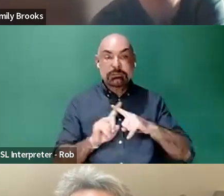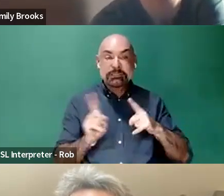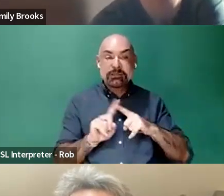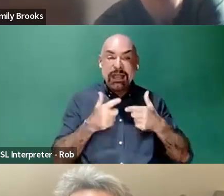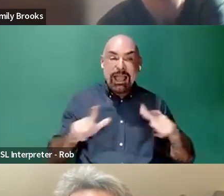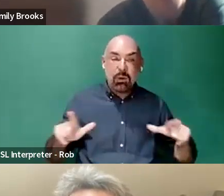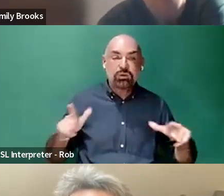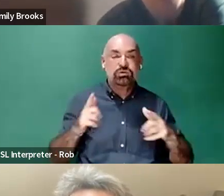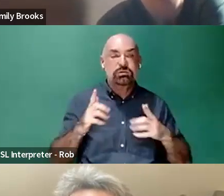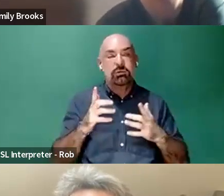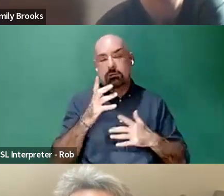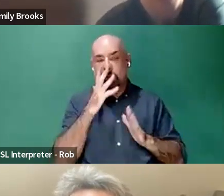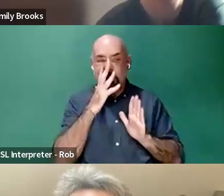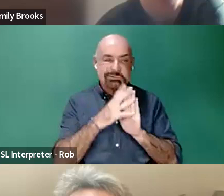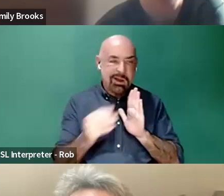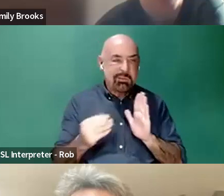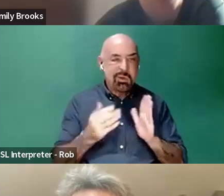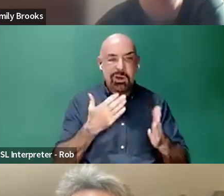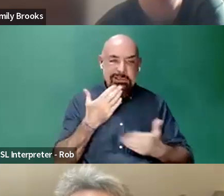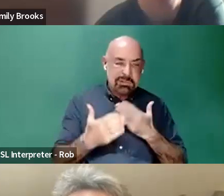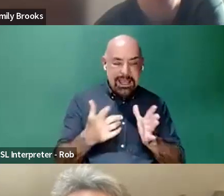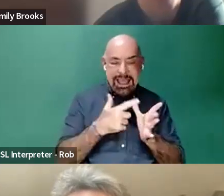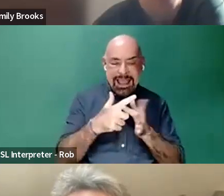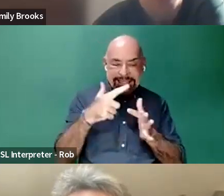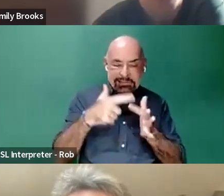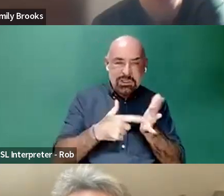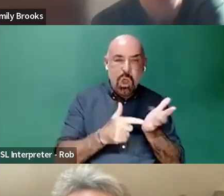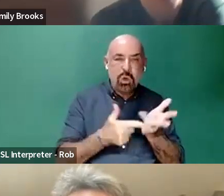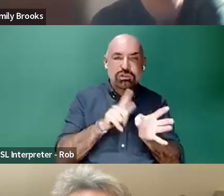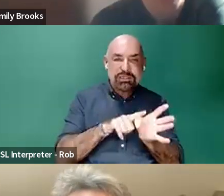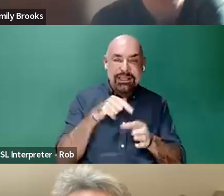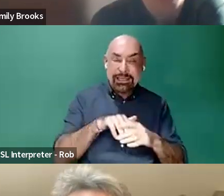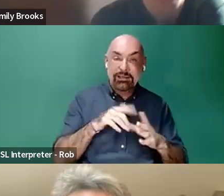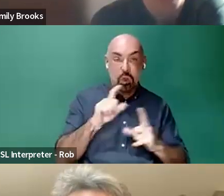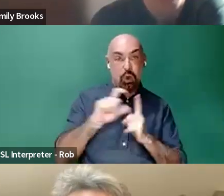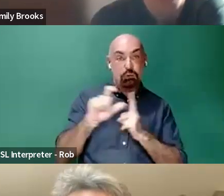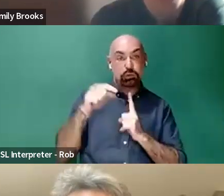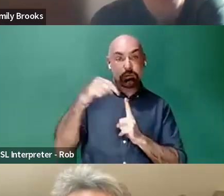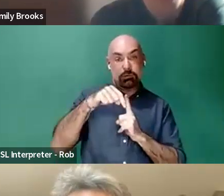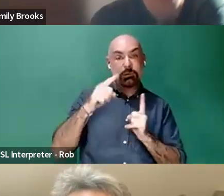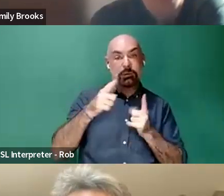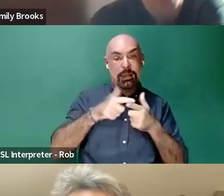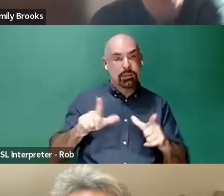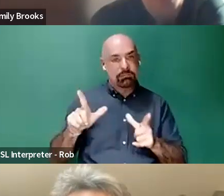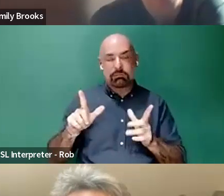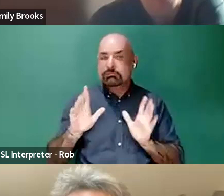for example, being able to explain aetiology in community languages? I'll let Teresa answer that one.